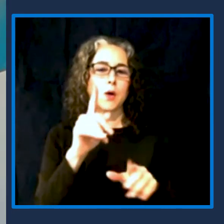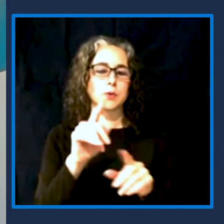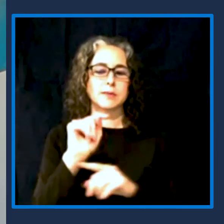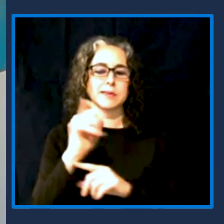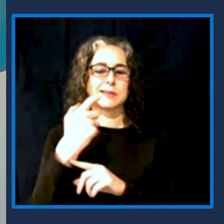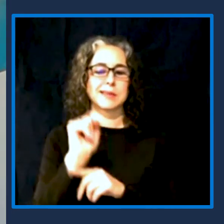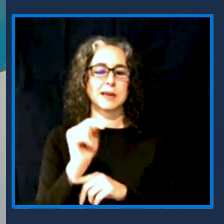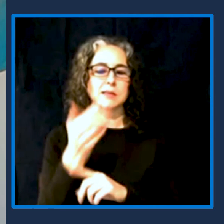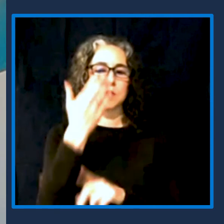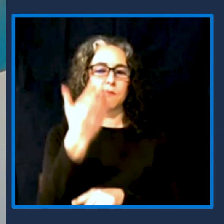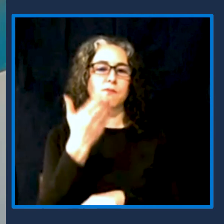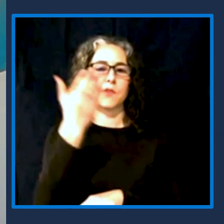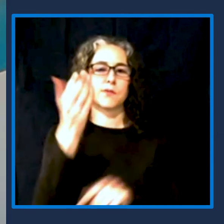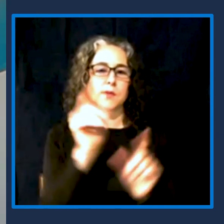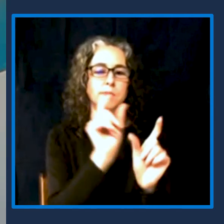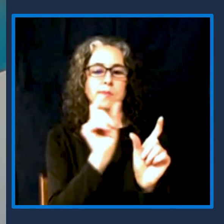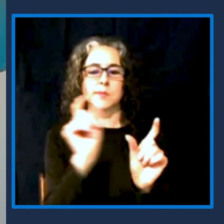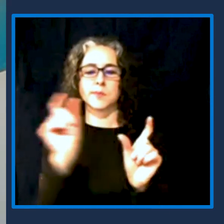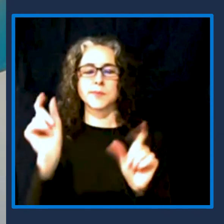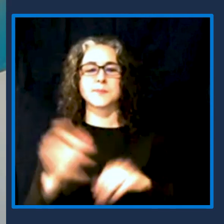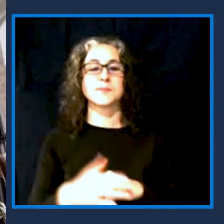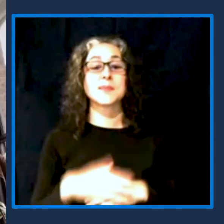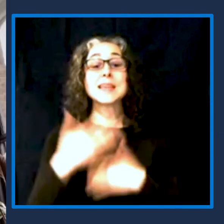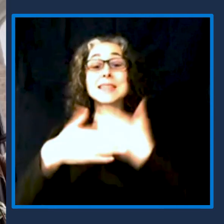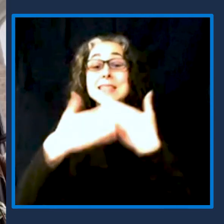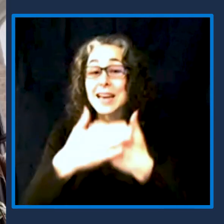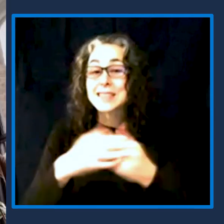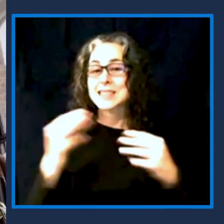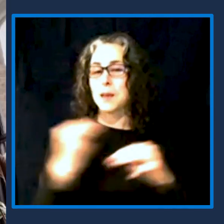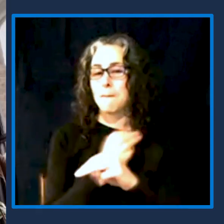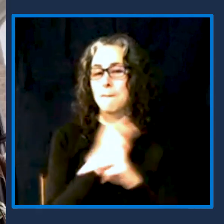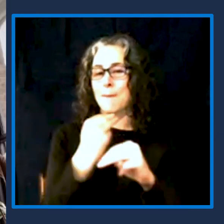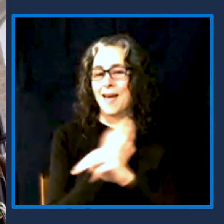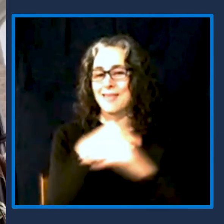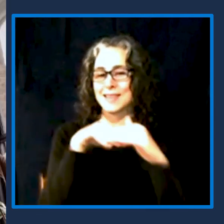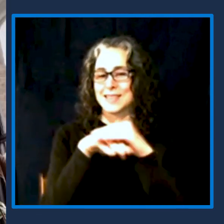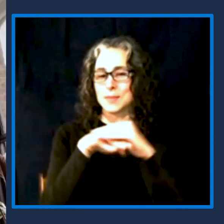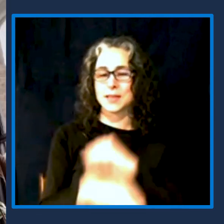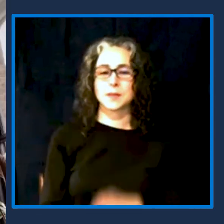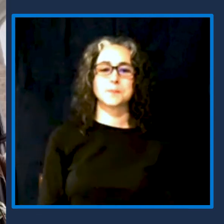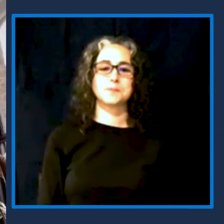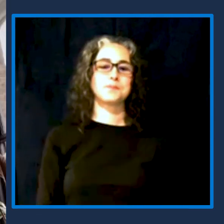and next up is math accessibility thank you mariah now we're going to look at some tools